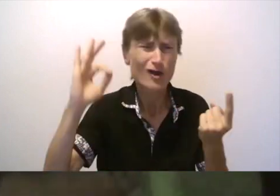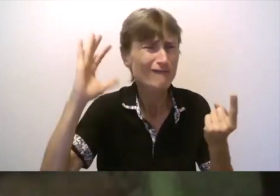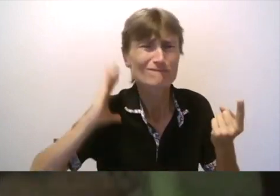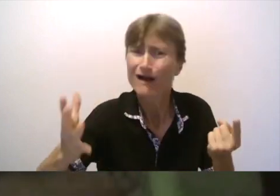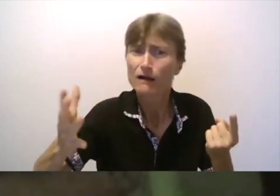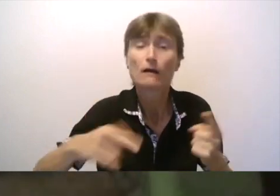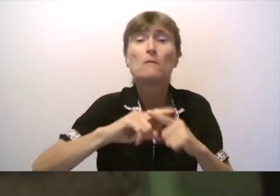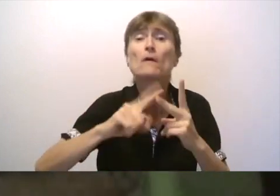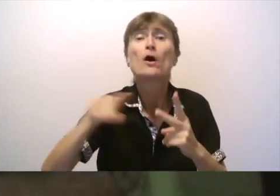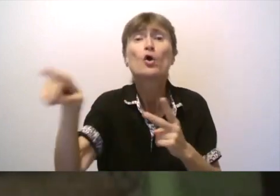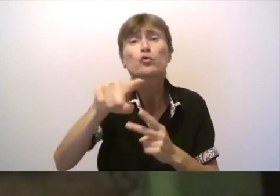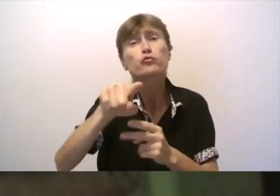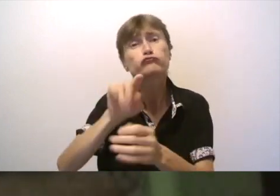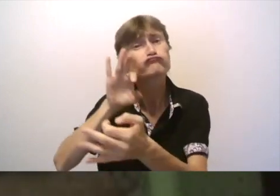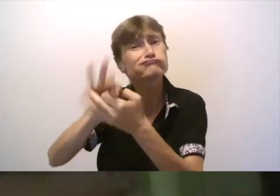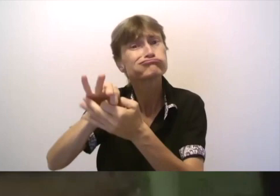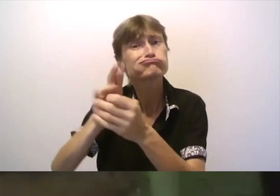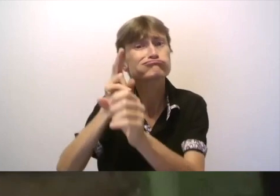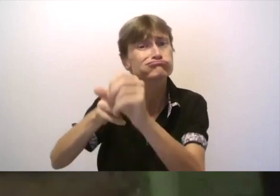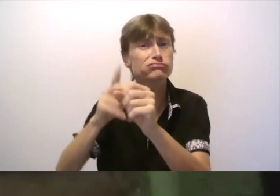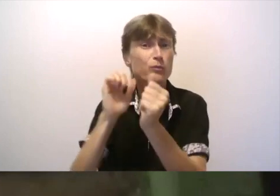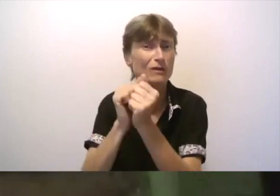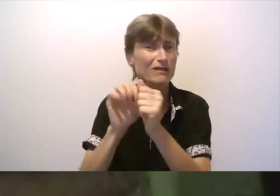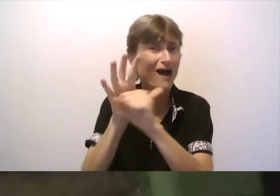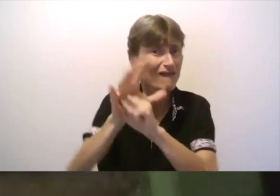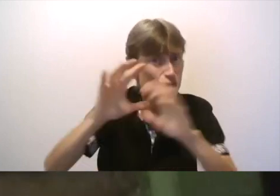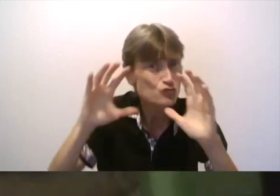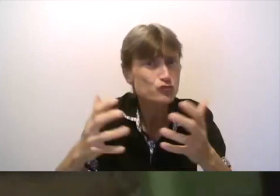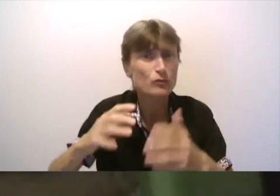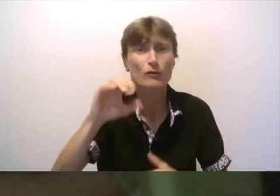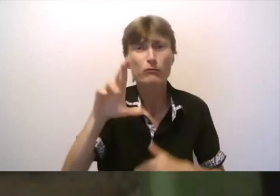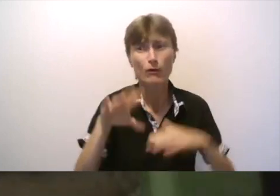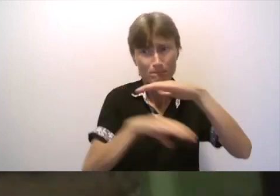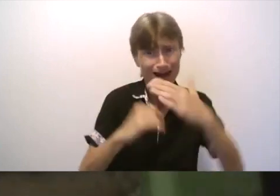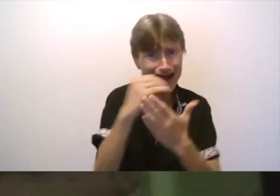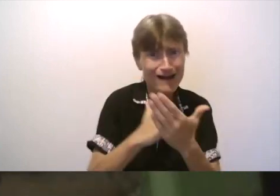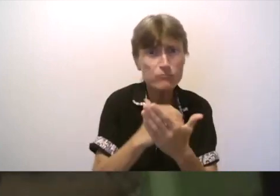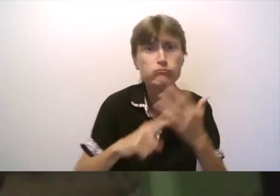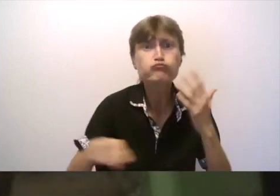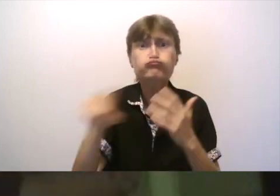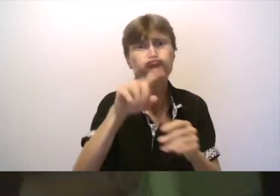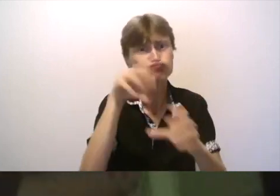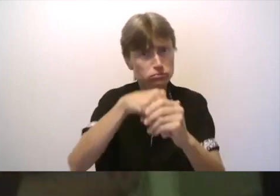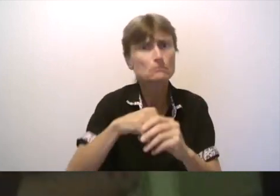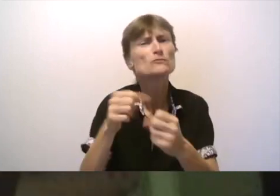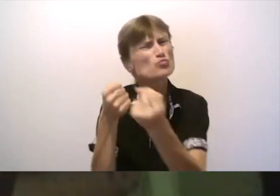income network advocacy-based organization you're connected to promote them support them push them